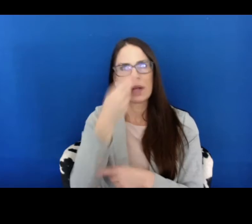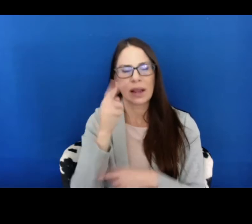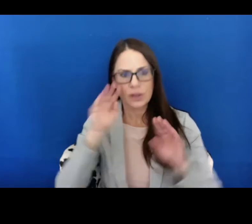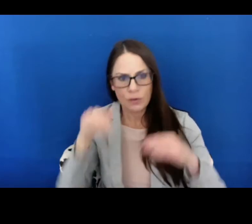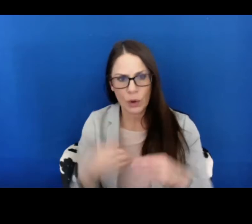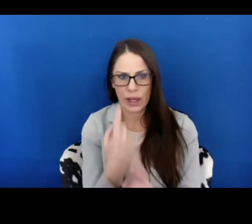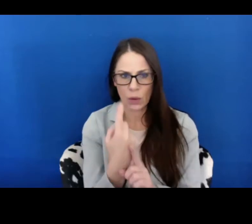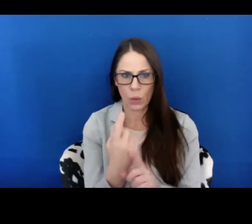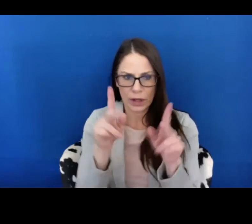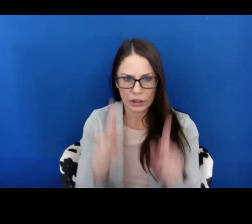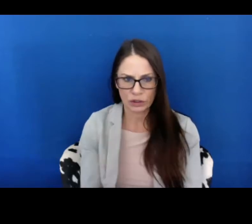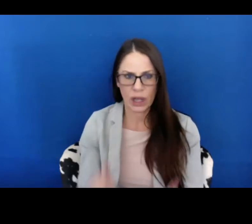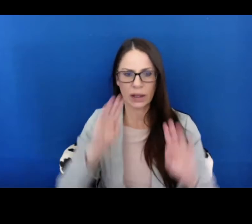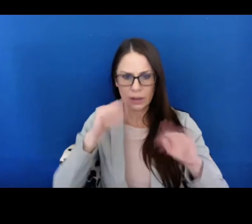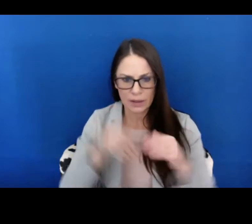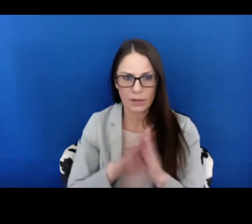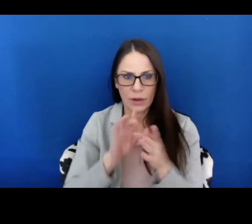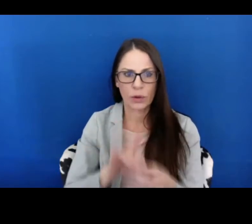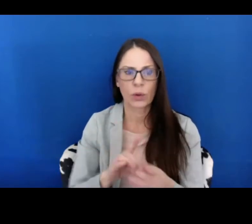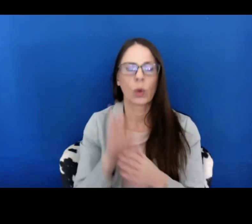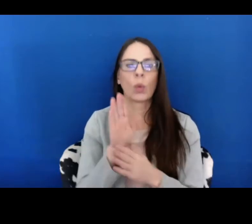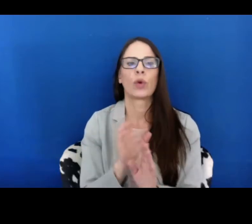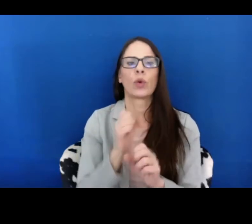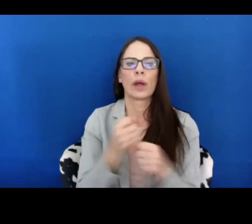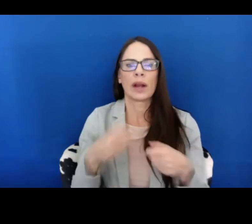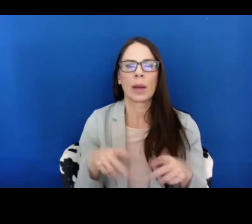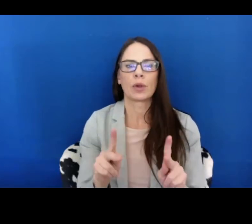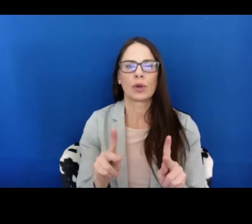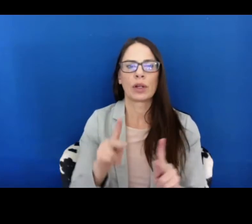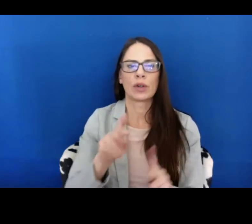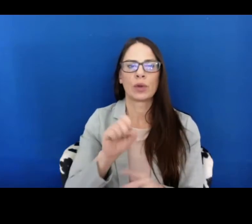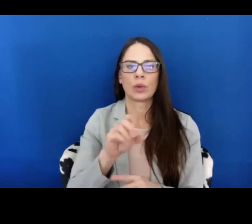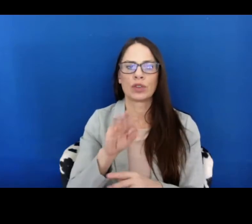would create, quote, an opportunity 15:17:23 to socially reconstruct that child,